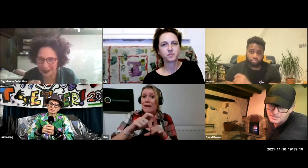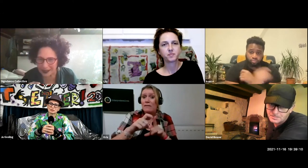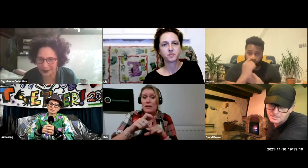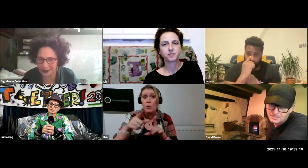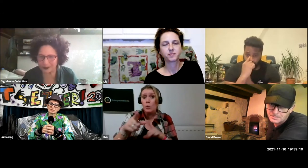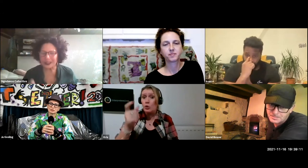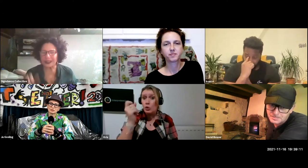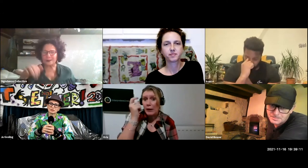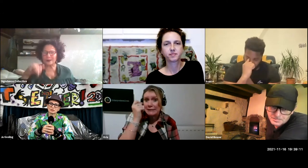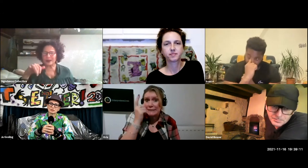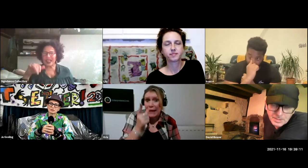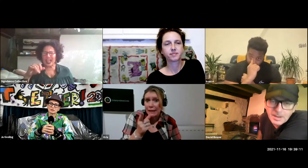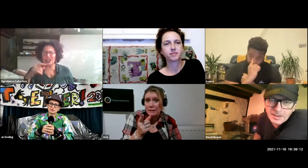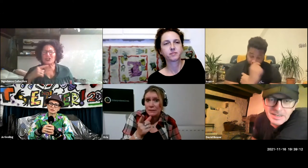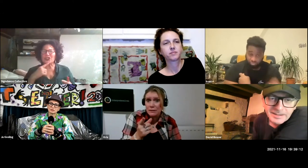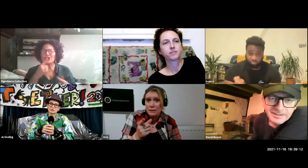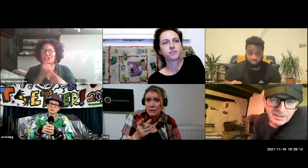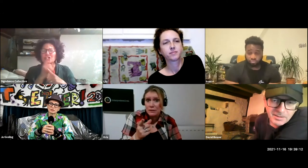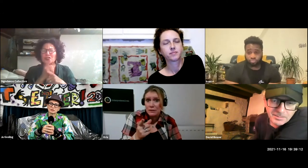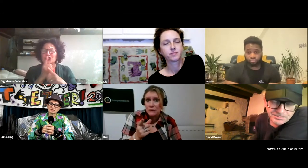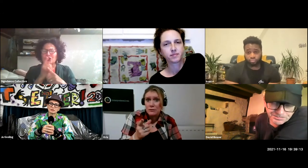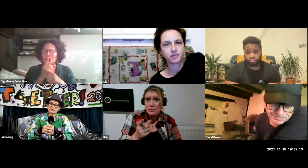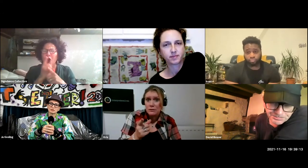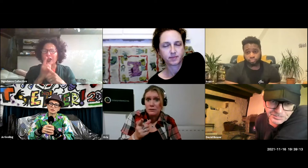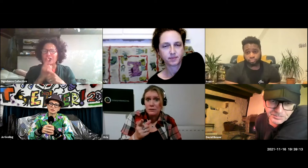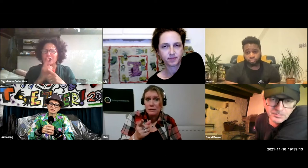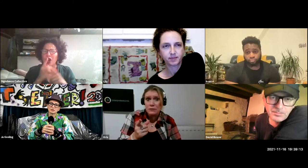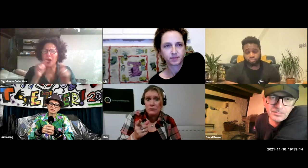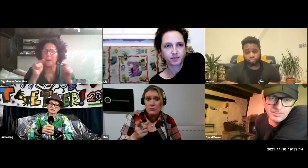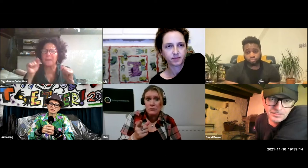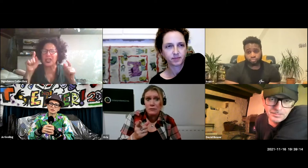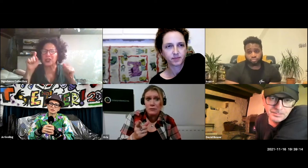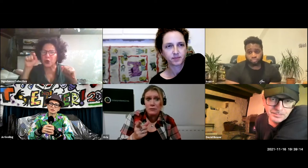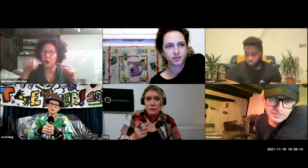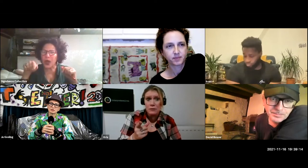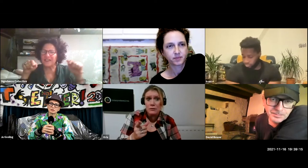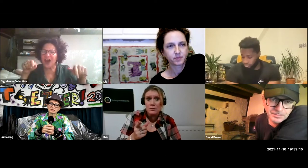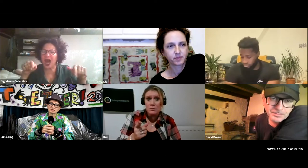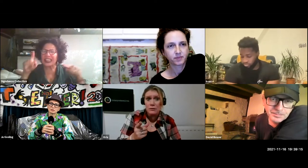into rehearsal again in, in, at the end of February?